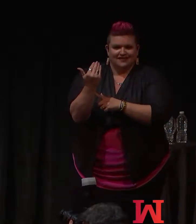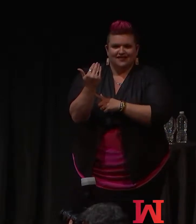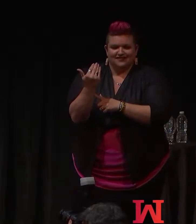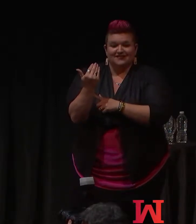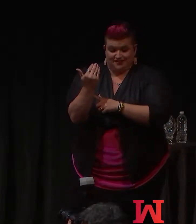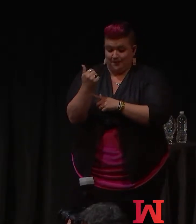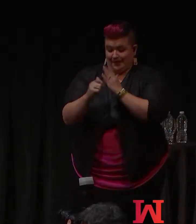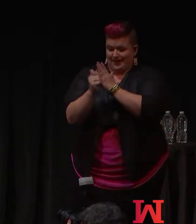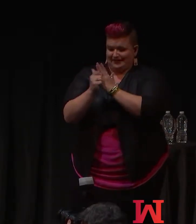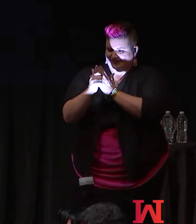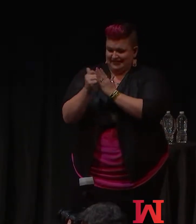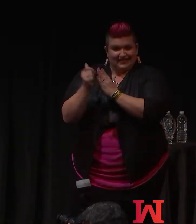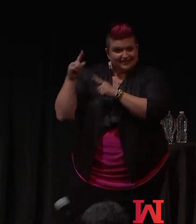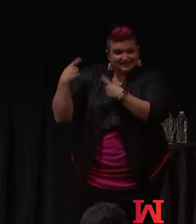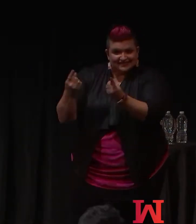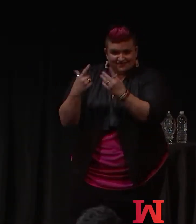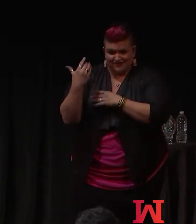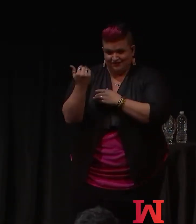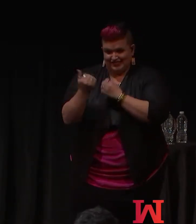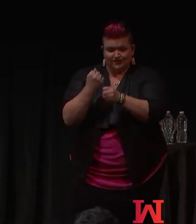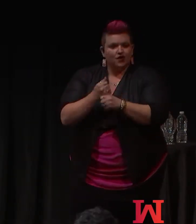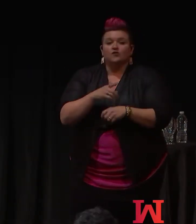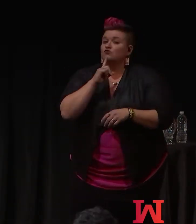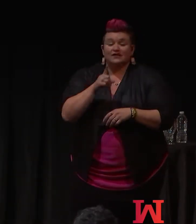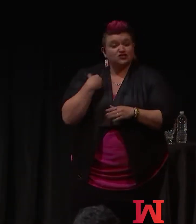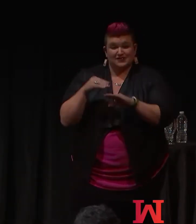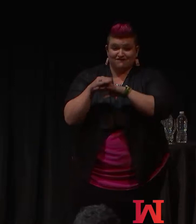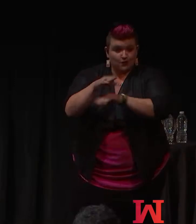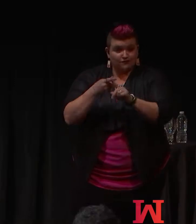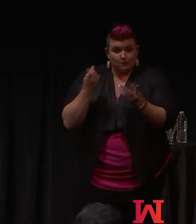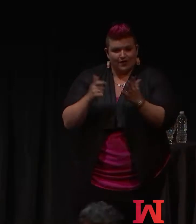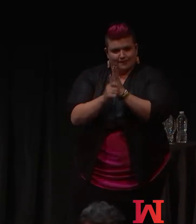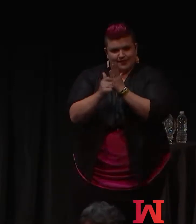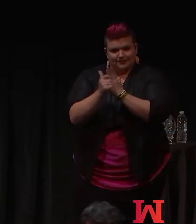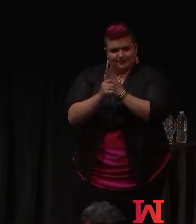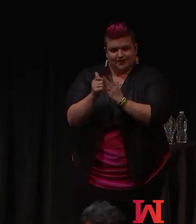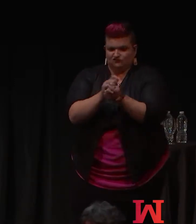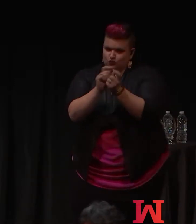Most notably, she was extremely influential in the magazine's revitalization.